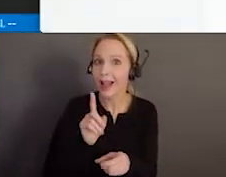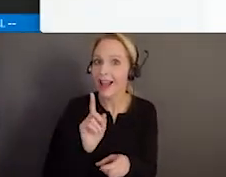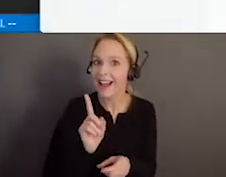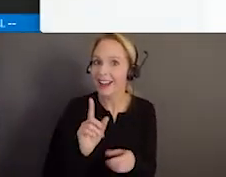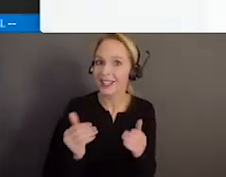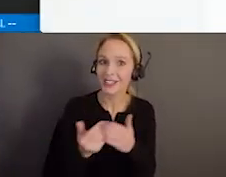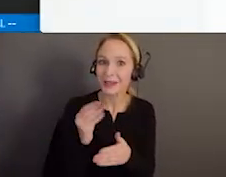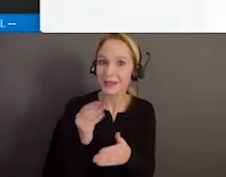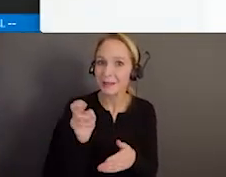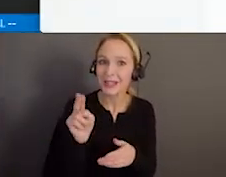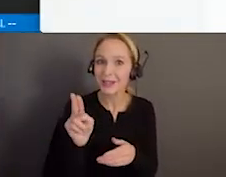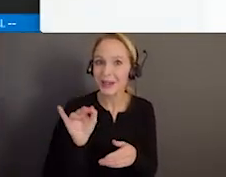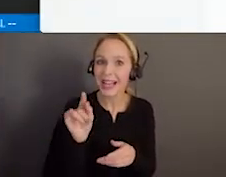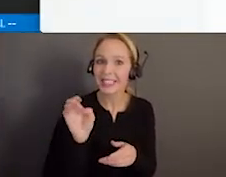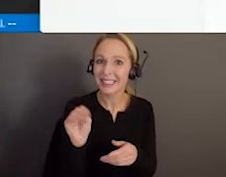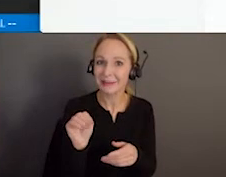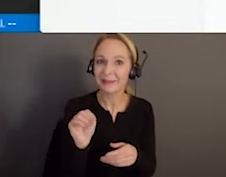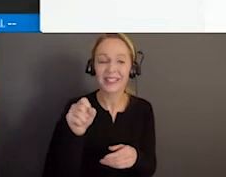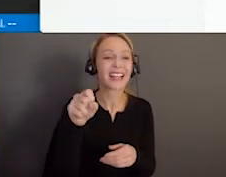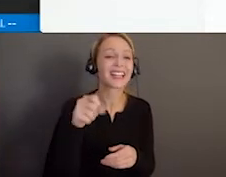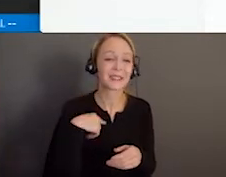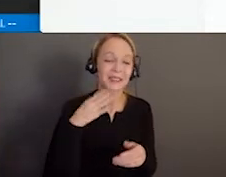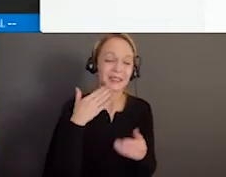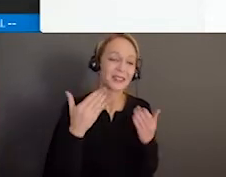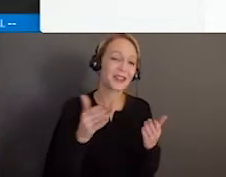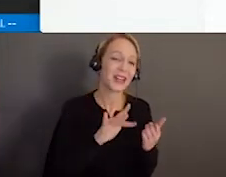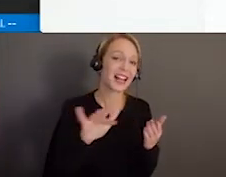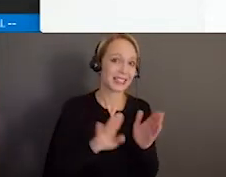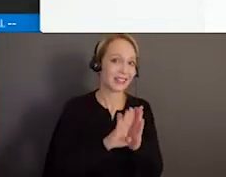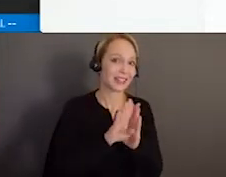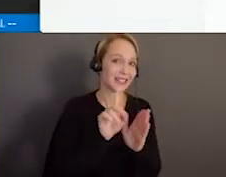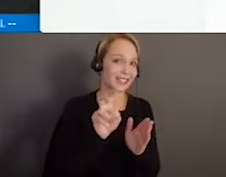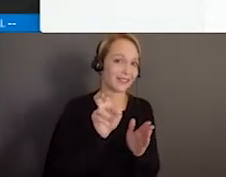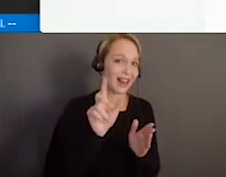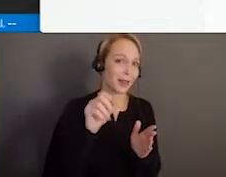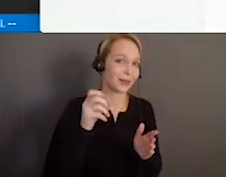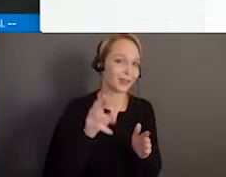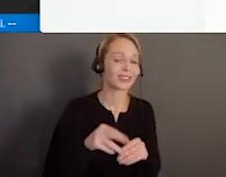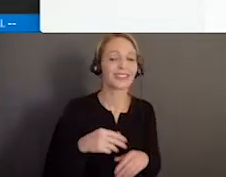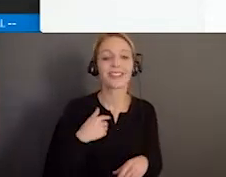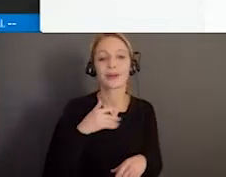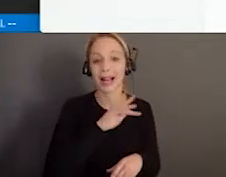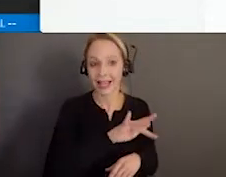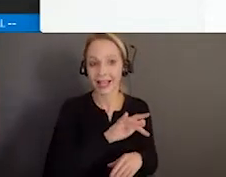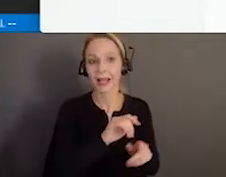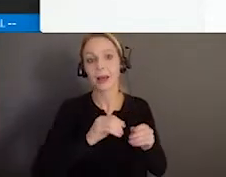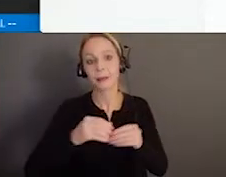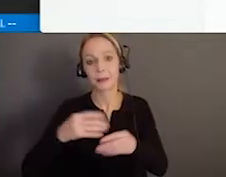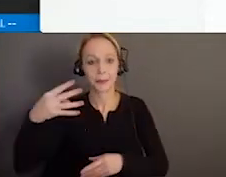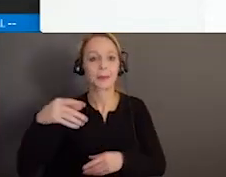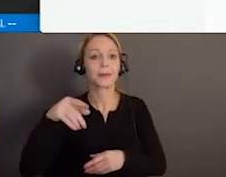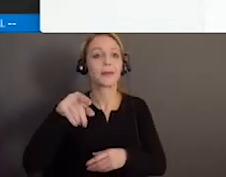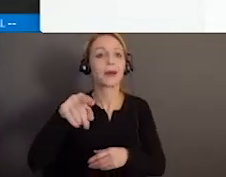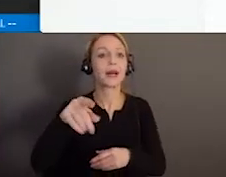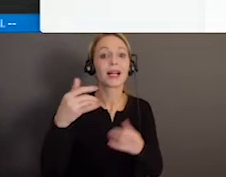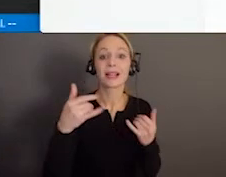CLICK ON THAT. SO HERE WE ARE. WE HAVE THIS PLACE INSIDE OF HubSpot THAT IS BUILT FOR